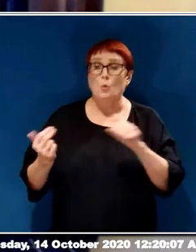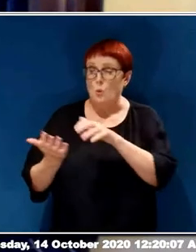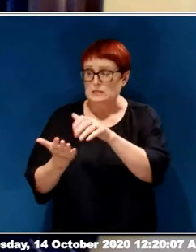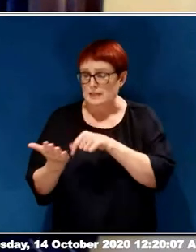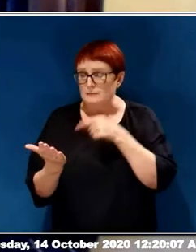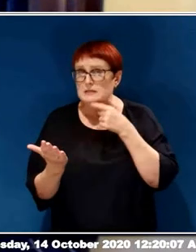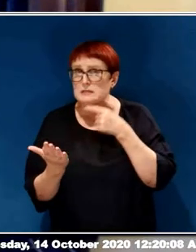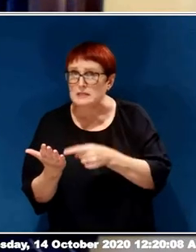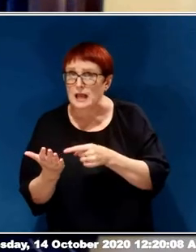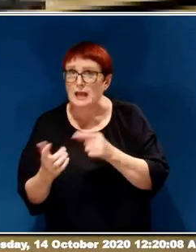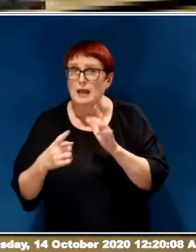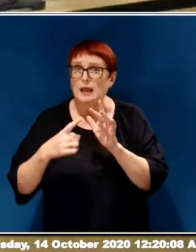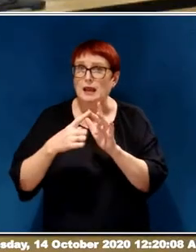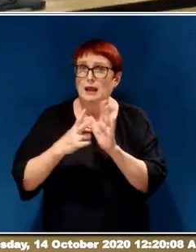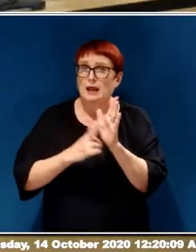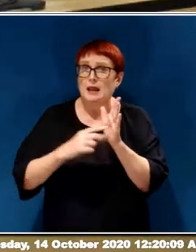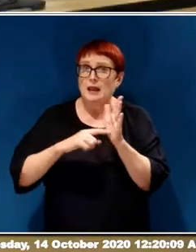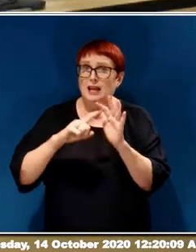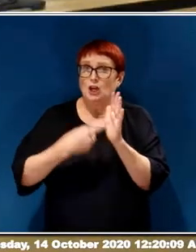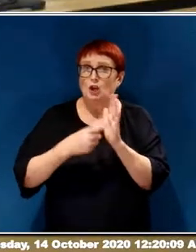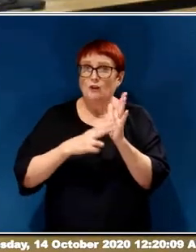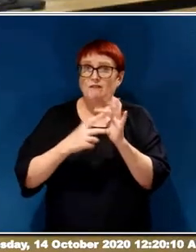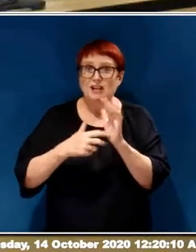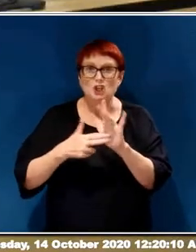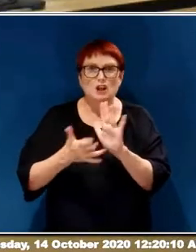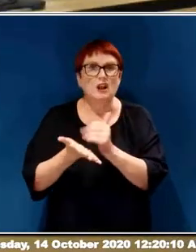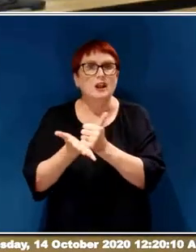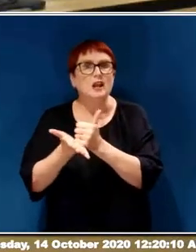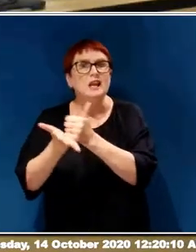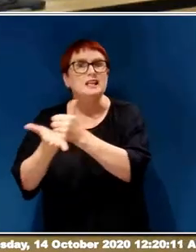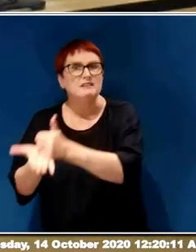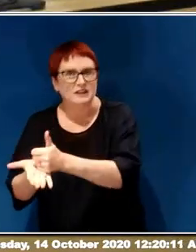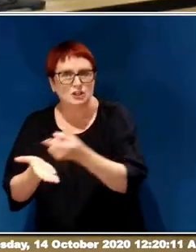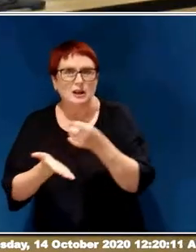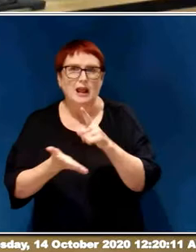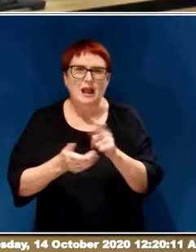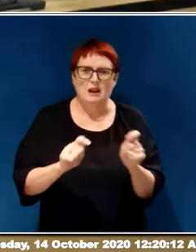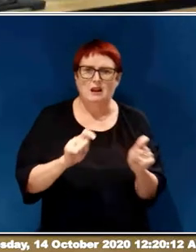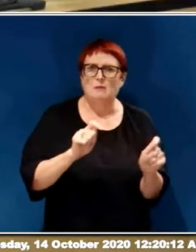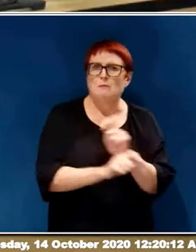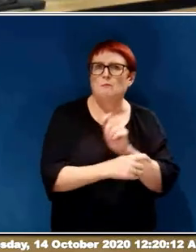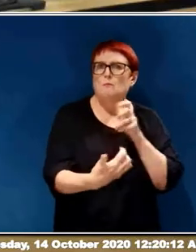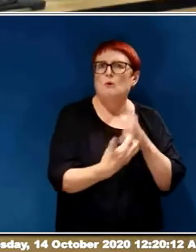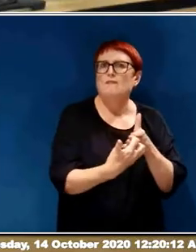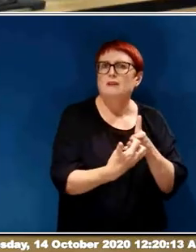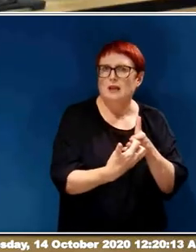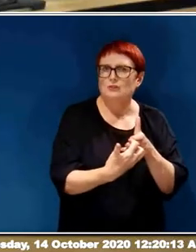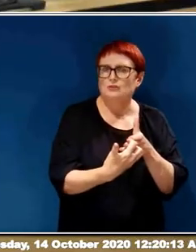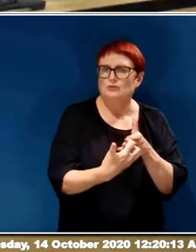modification in education. Let's start with intervention. What do you mean by that?